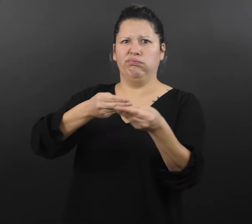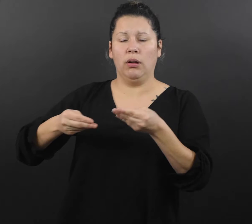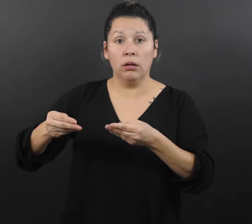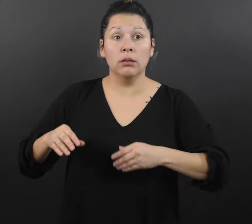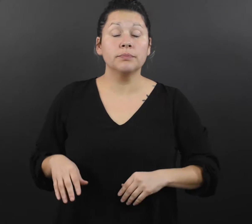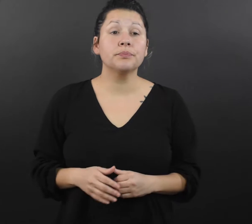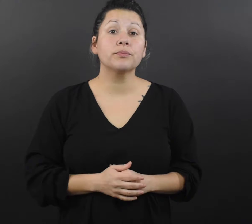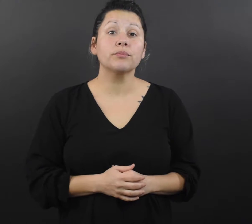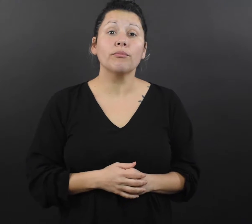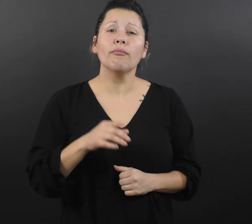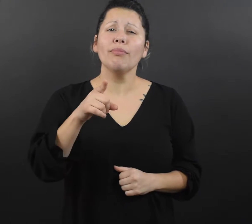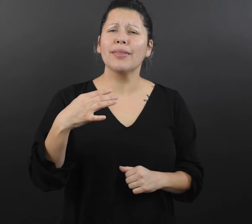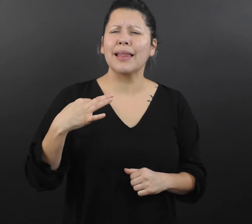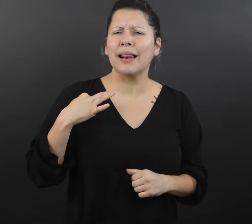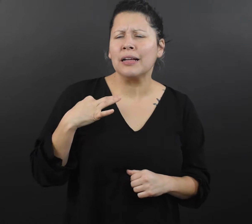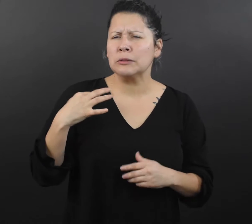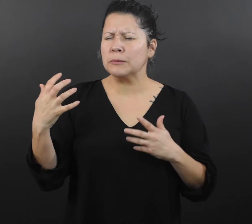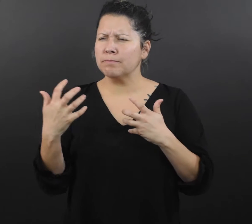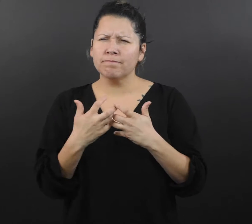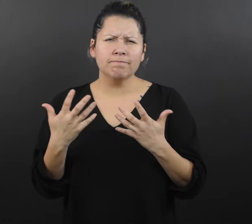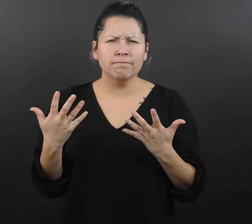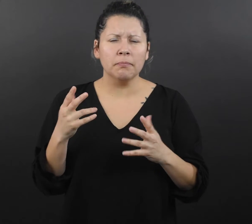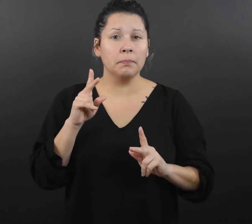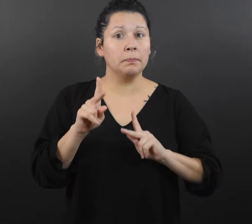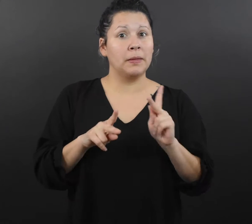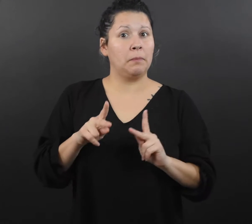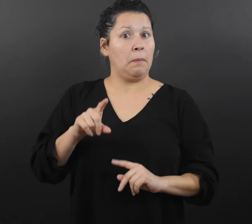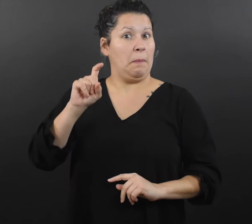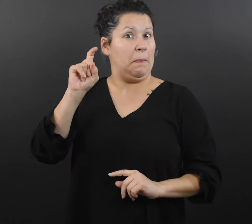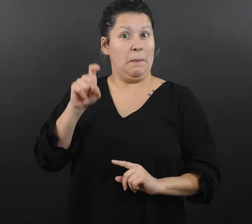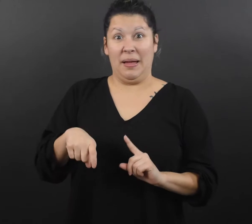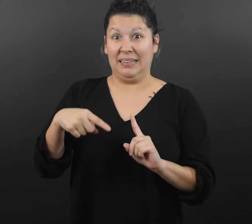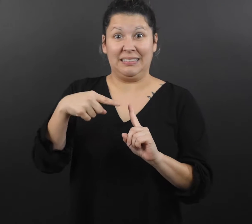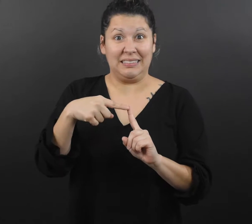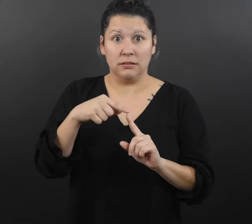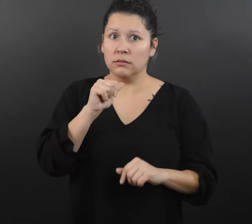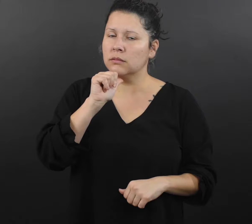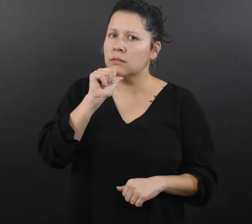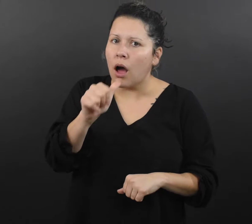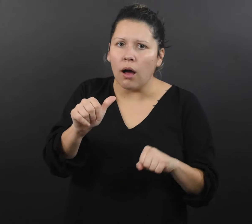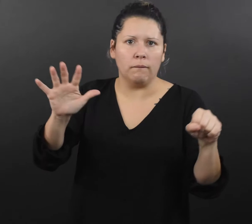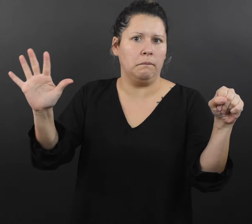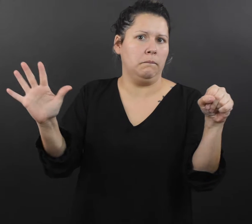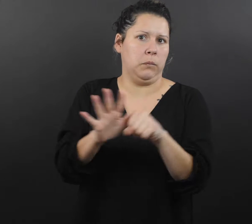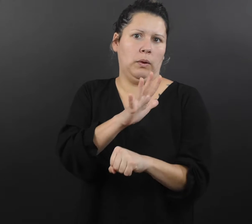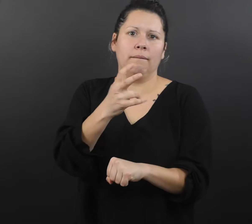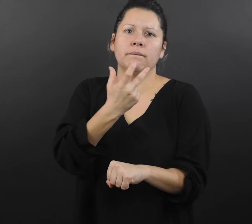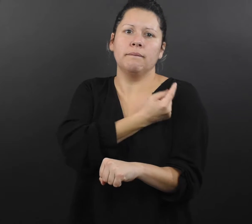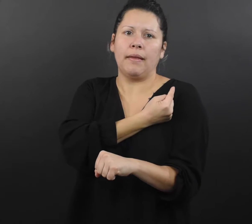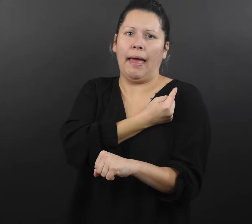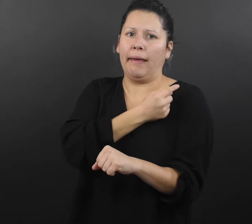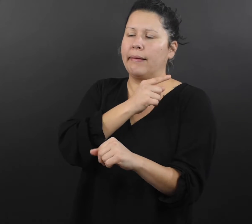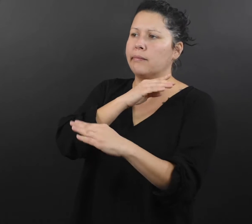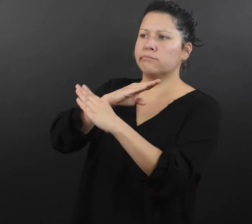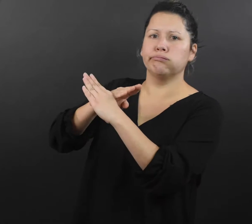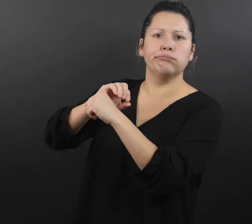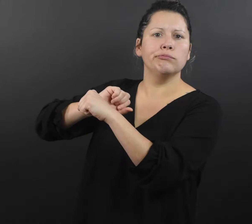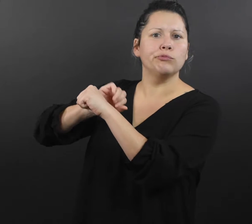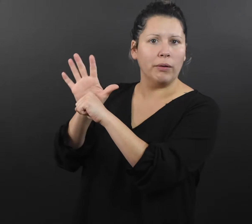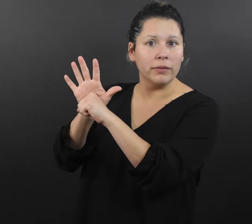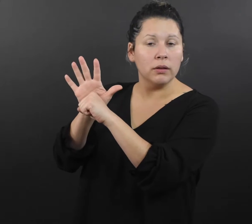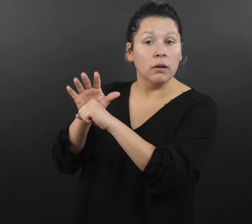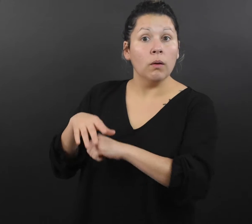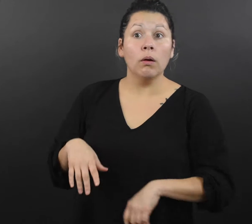To be eligible, people: ○ Must not be fully vaccinated against COVID-19